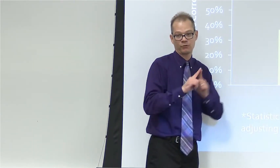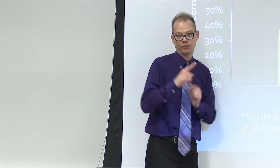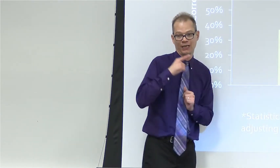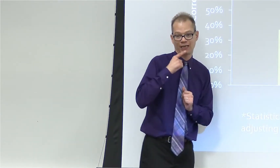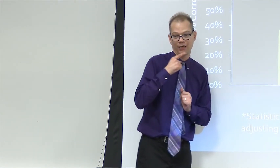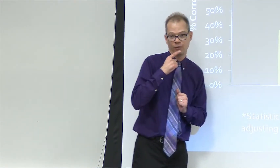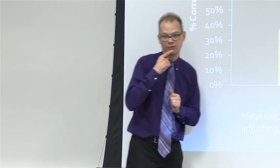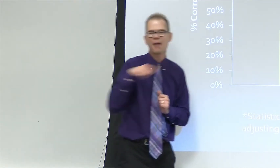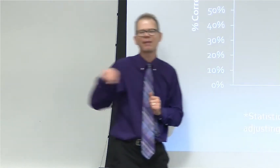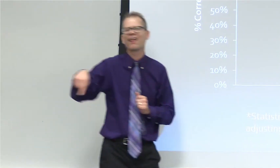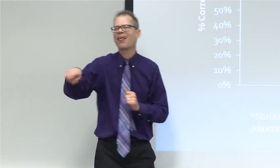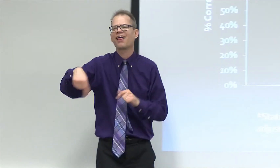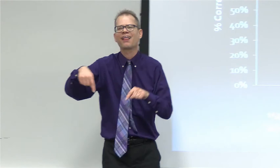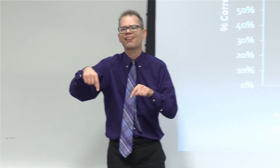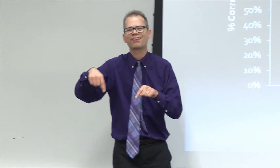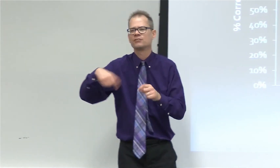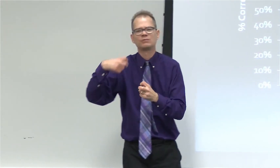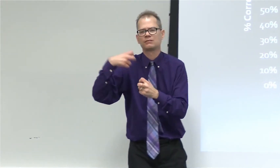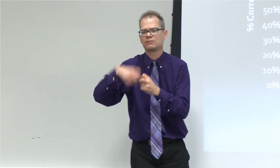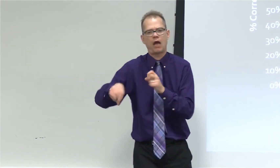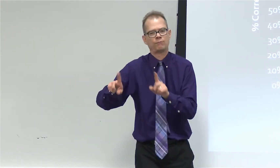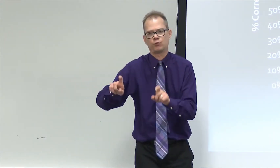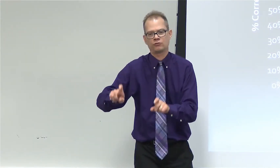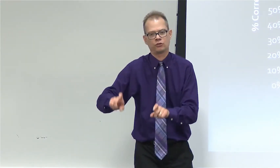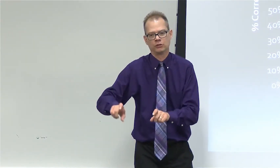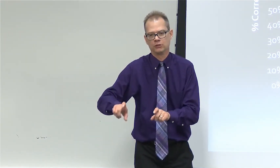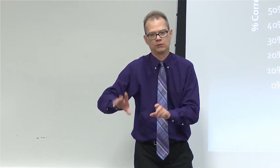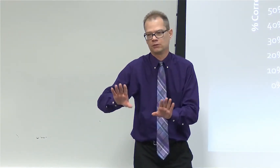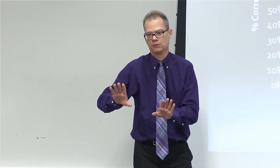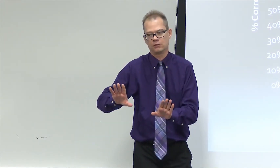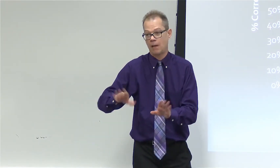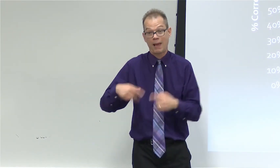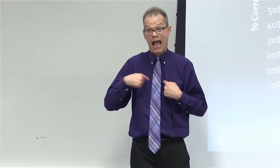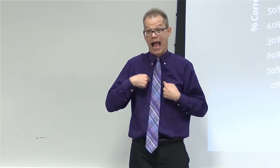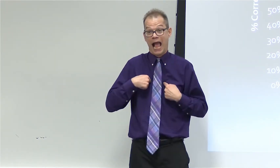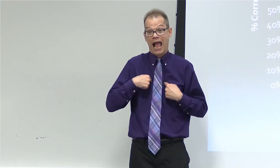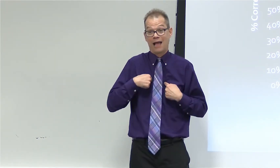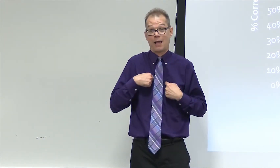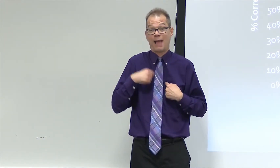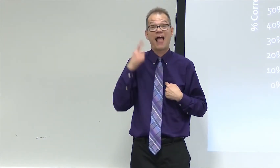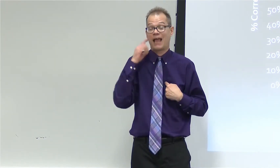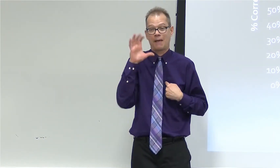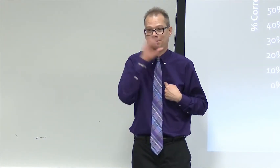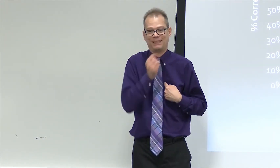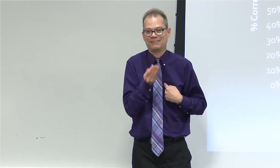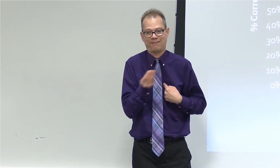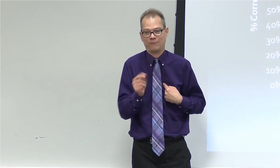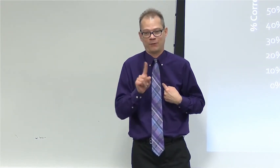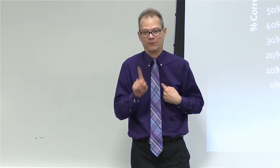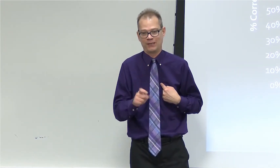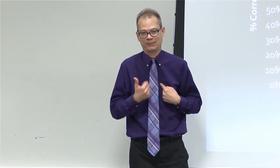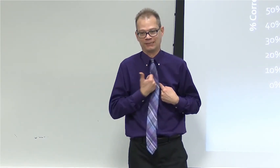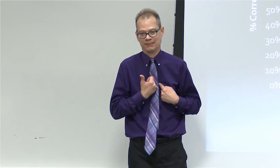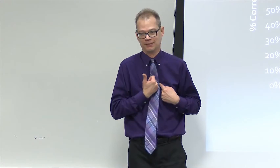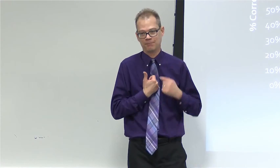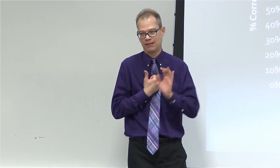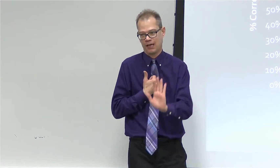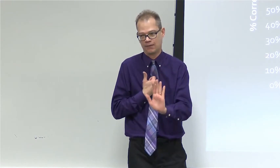and then 52% were the hearing group. These were tough questions. I mean, I think I even missed a few myself.